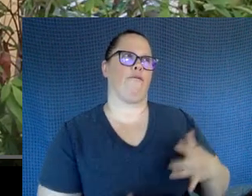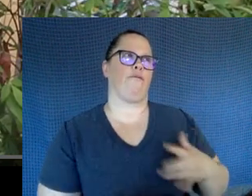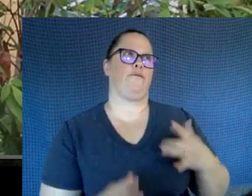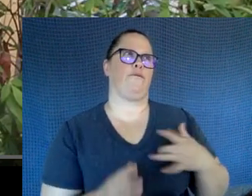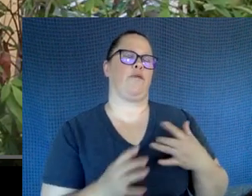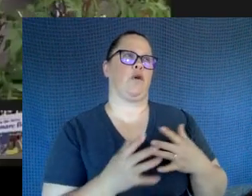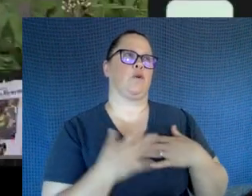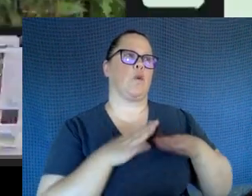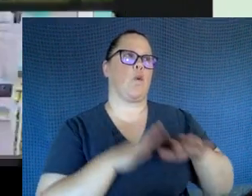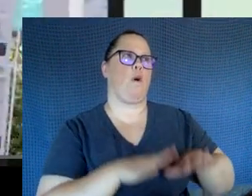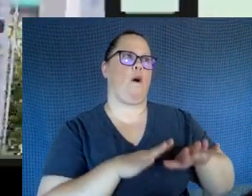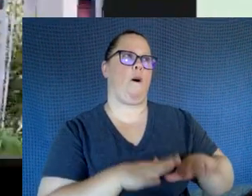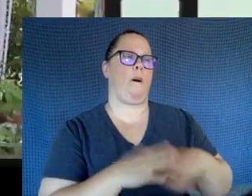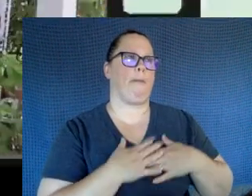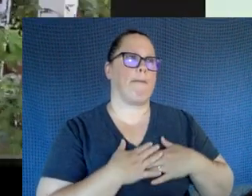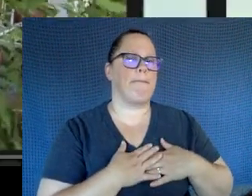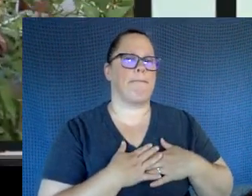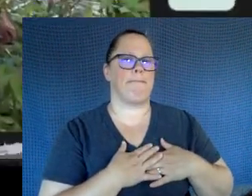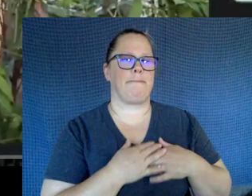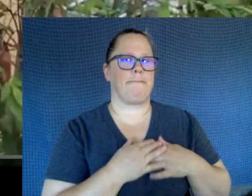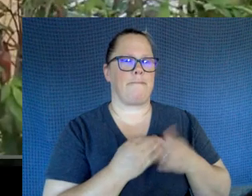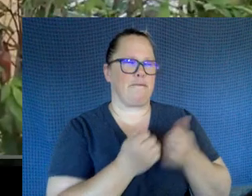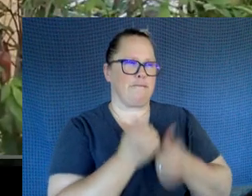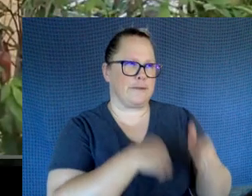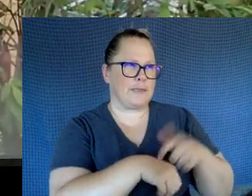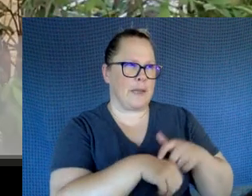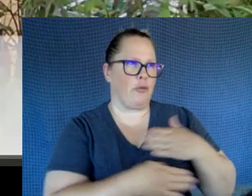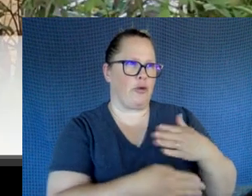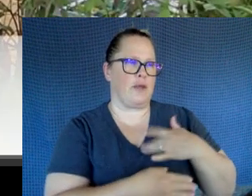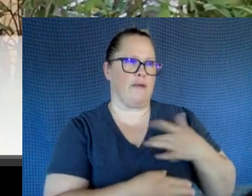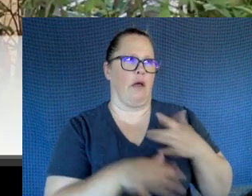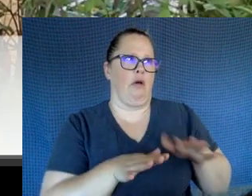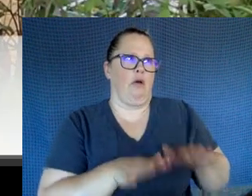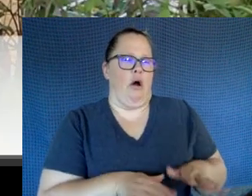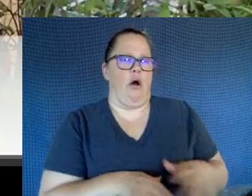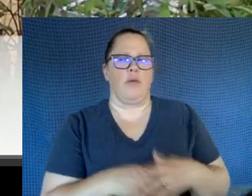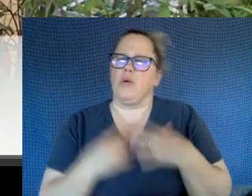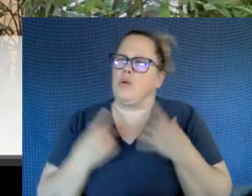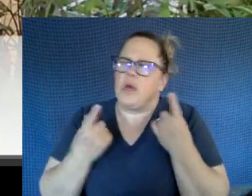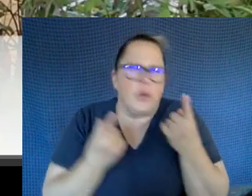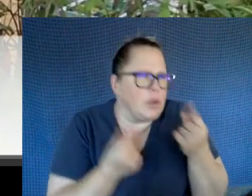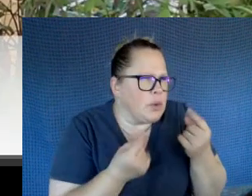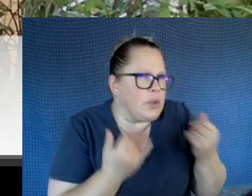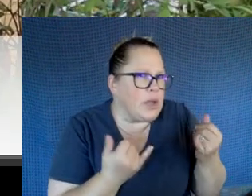every time you do that. What do we have to do? My Hands Sing the